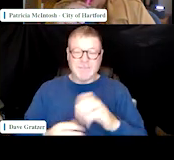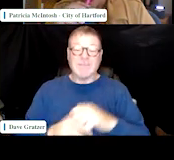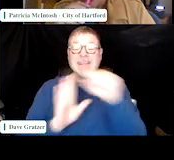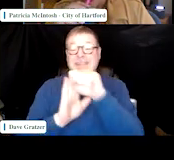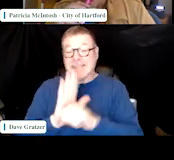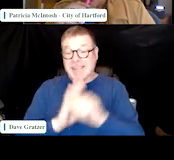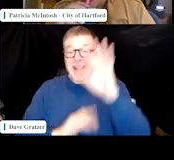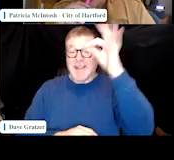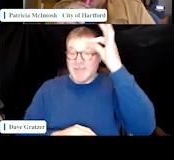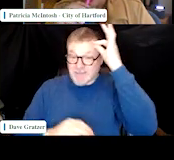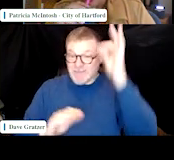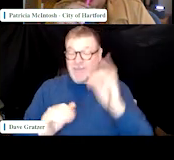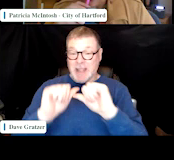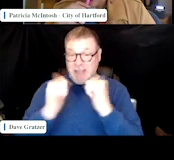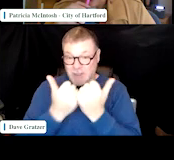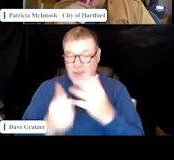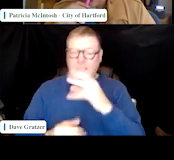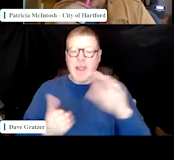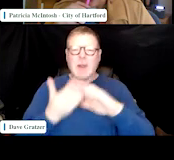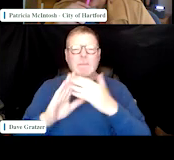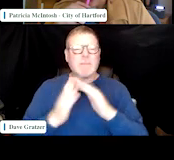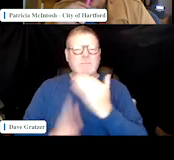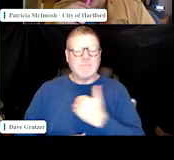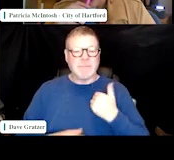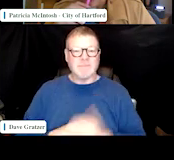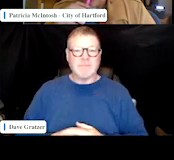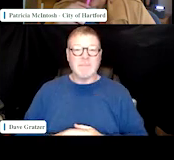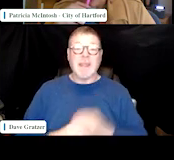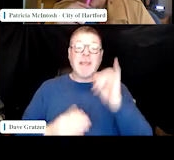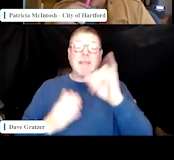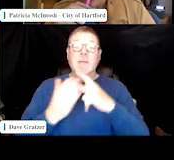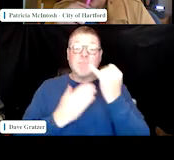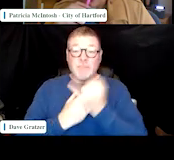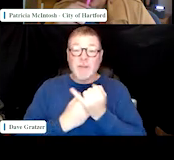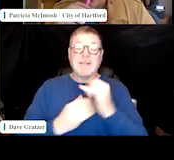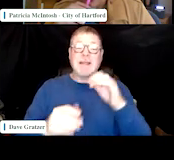healthcare providers, and community members. These projects address issues of mental health,